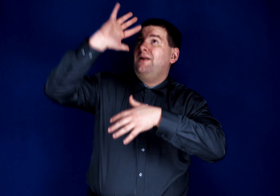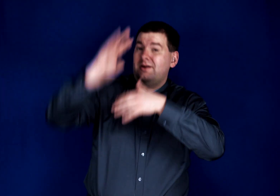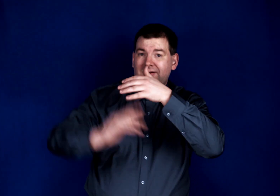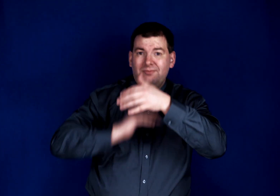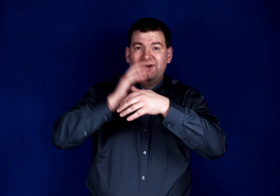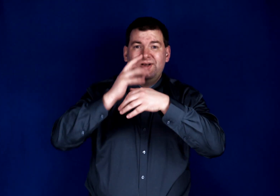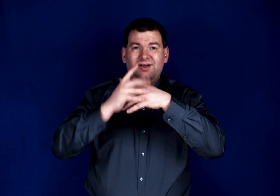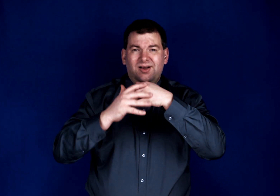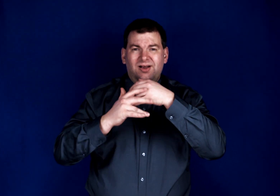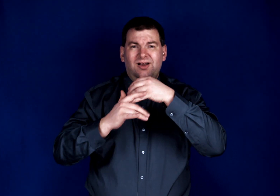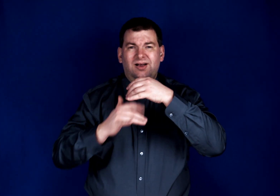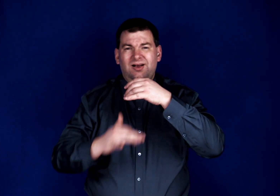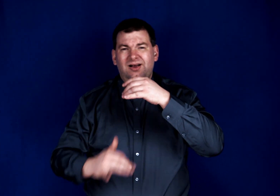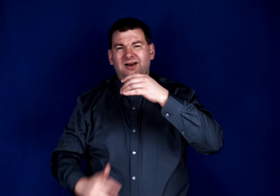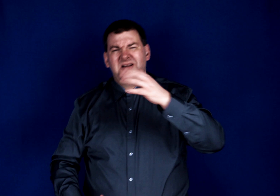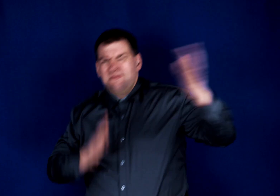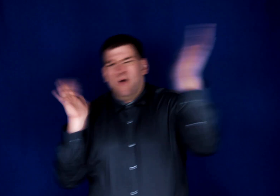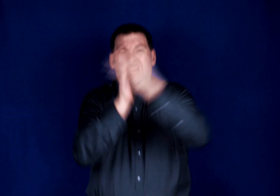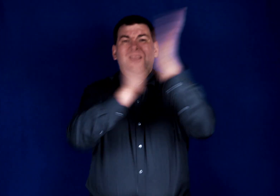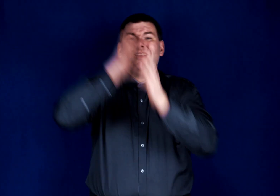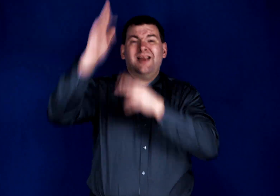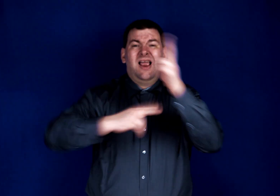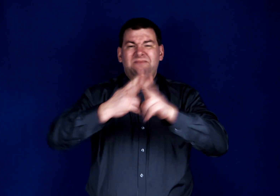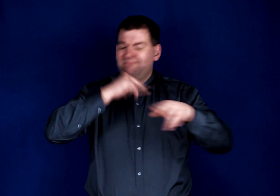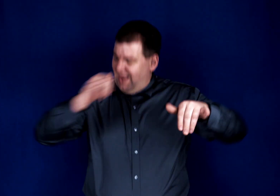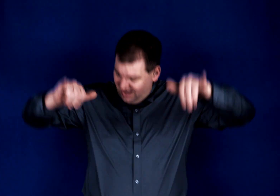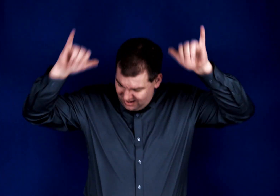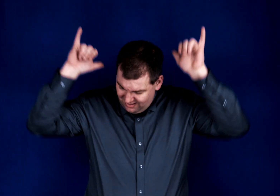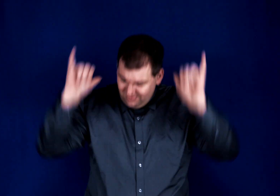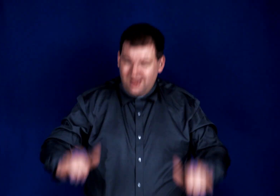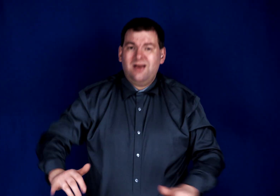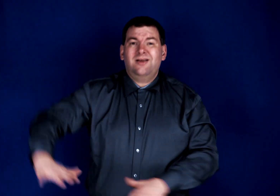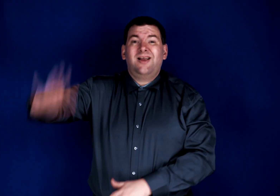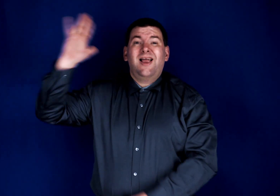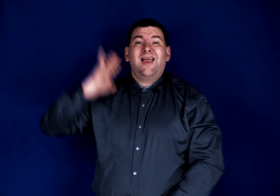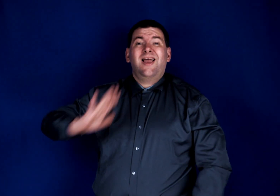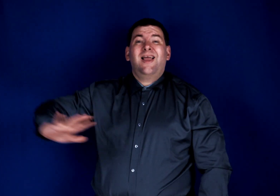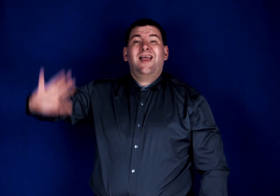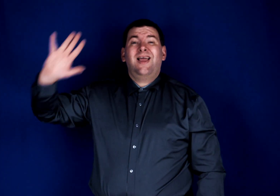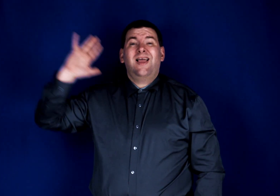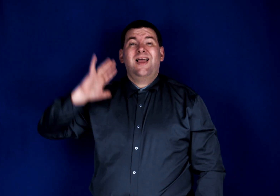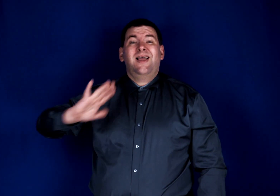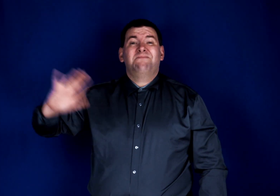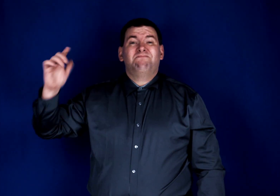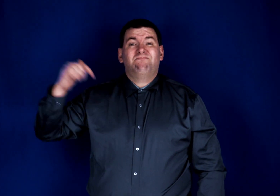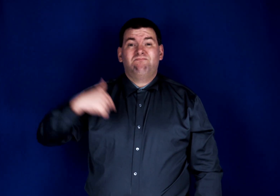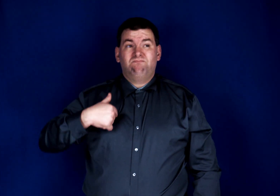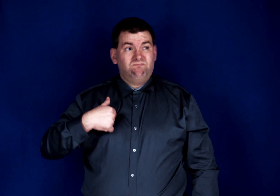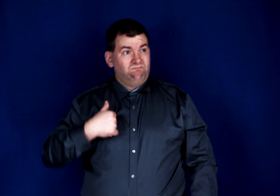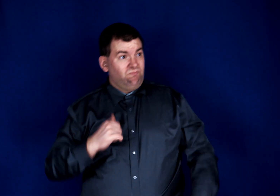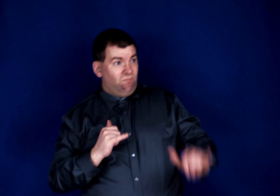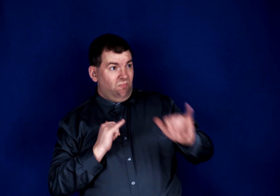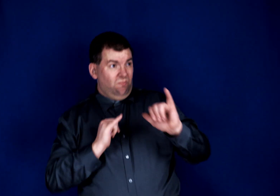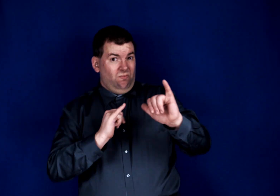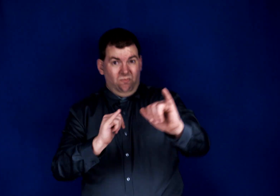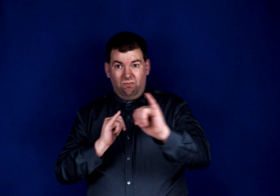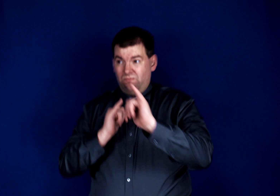by His blood. Praise His name, I'm not the same. I will not